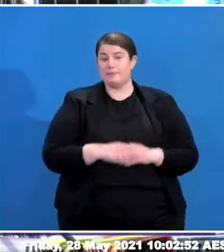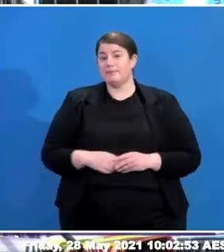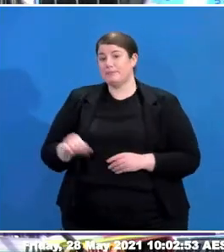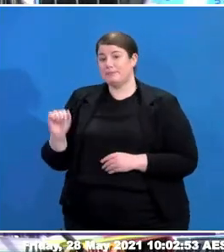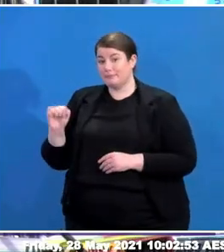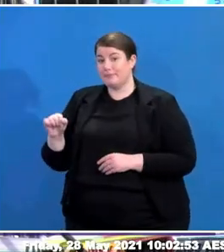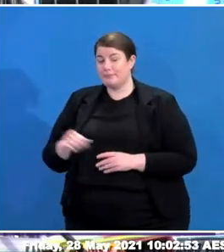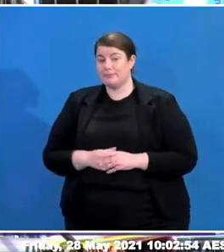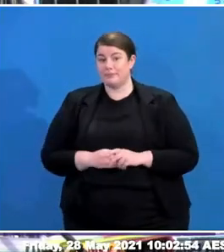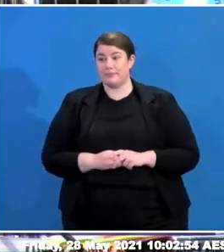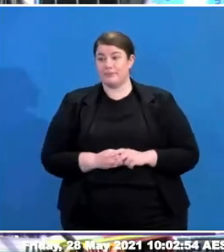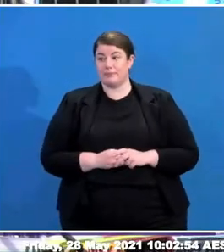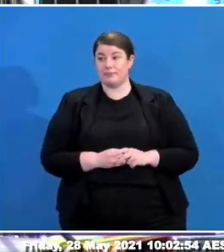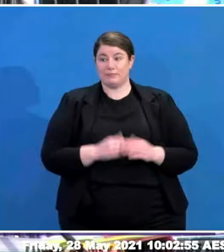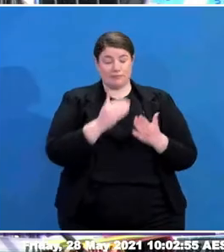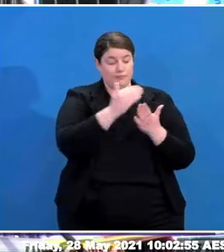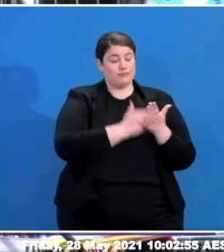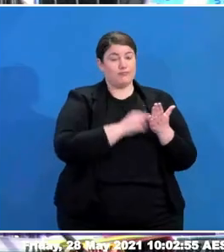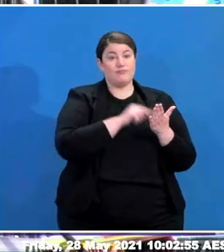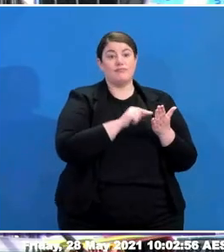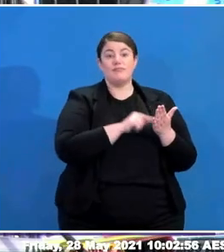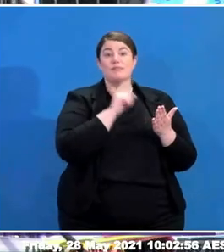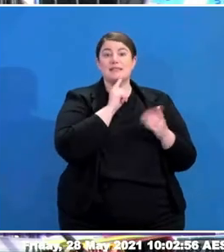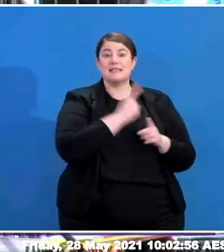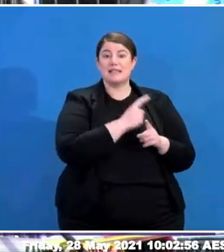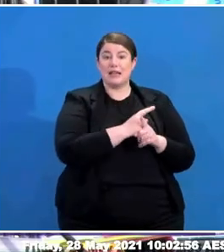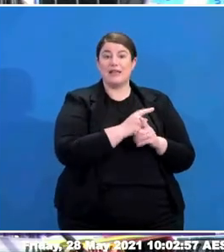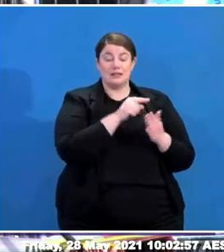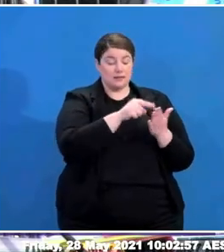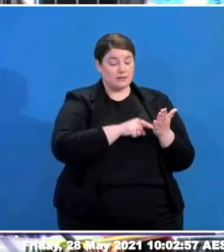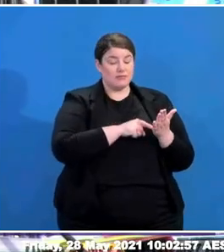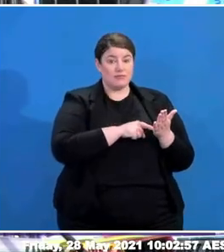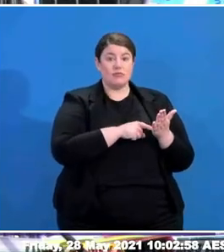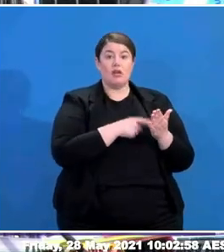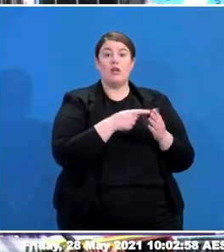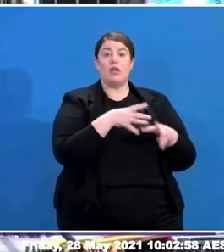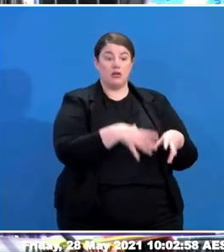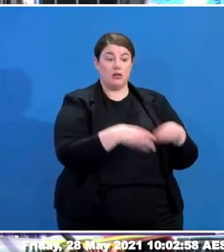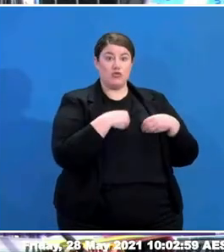And the minutes record that the report was noted and taken as read? That's correct.